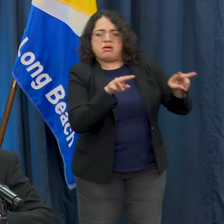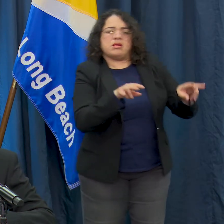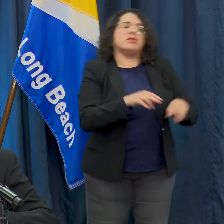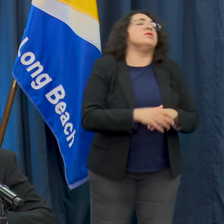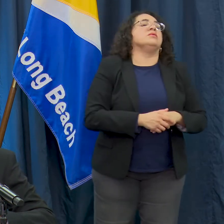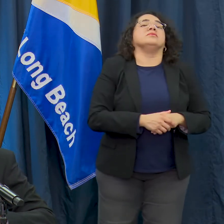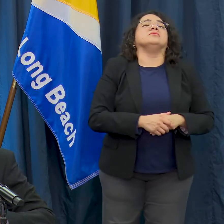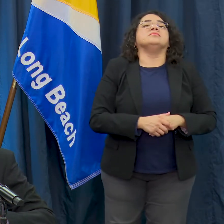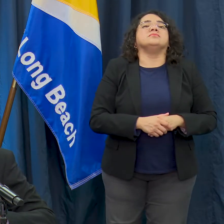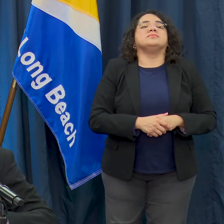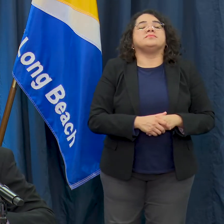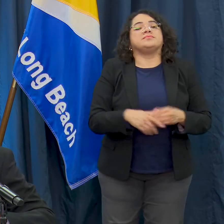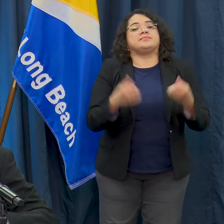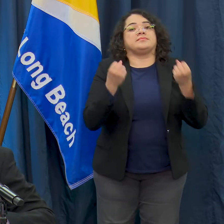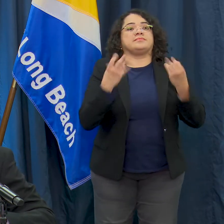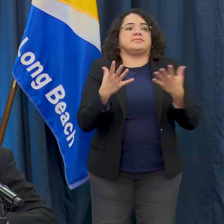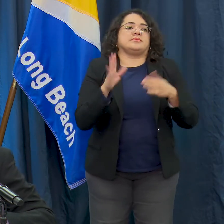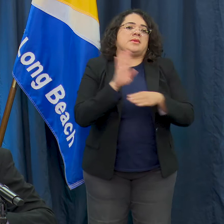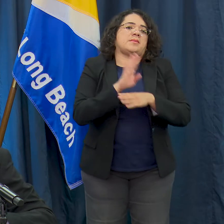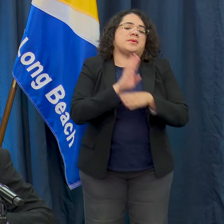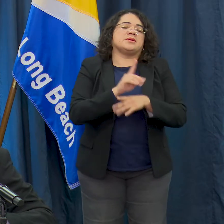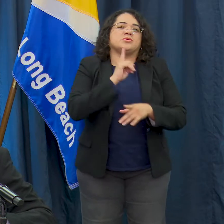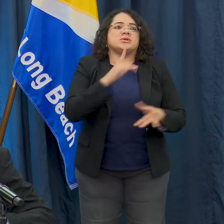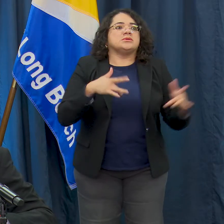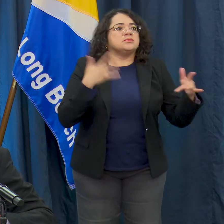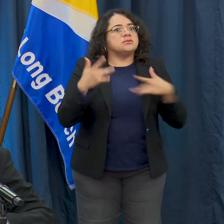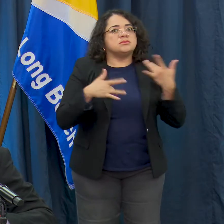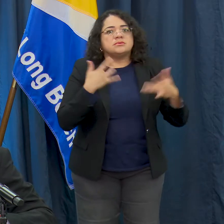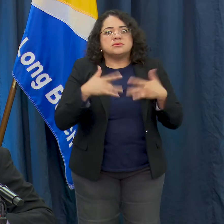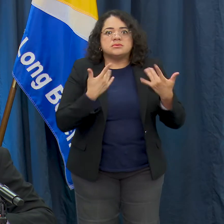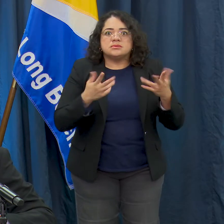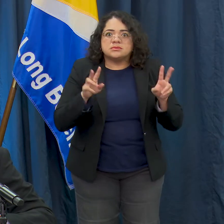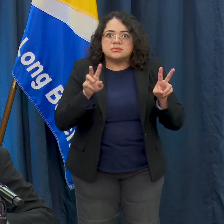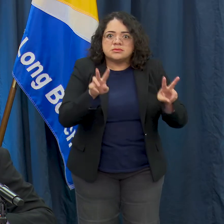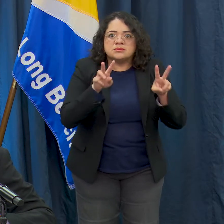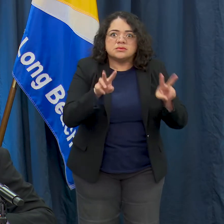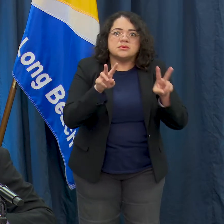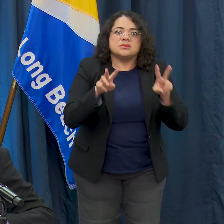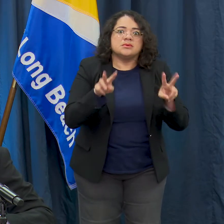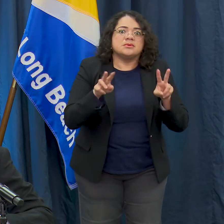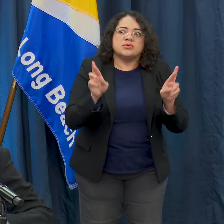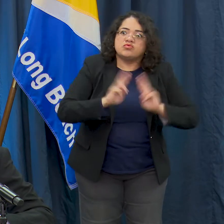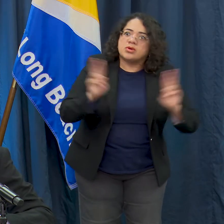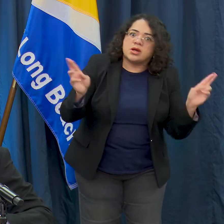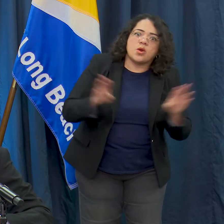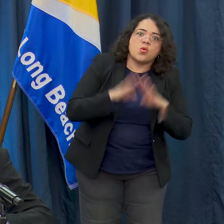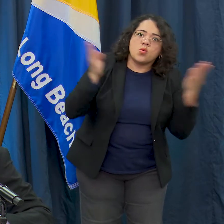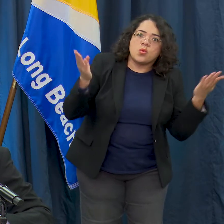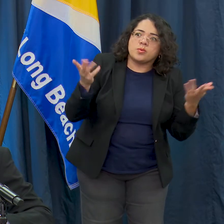other businesses are anxious but as a reminder we are aligned right now with